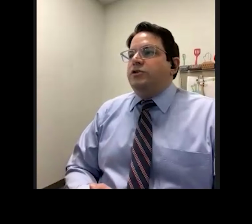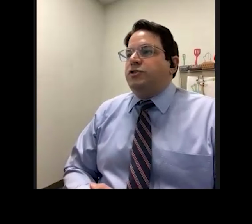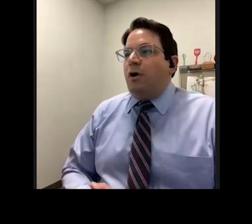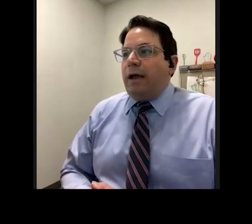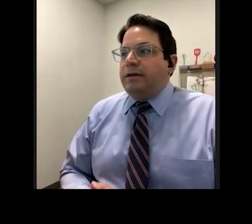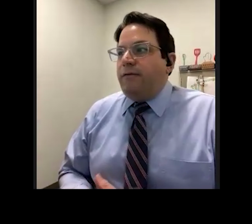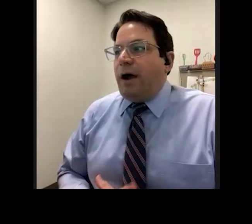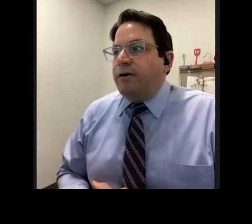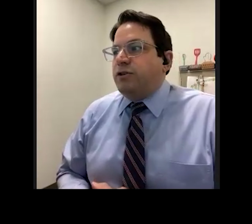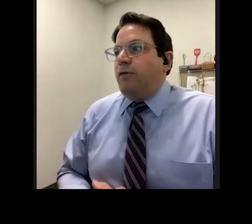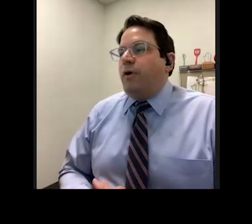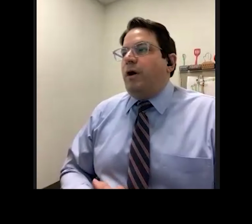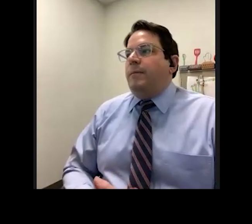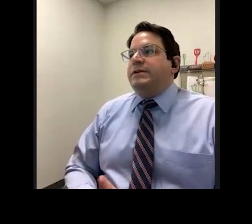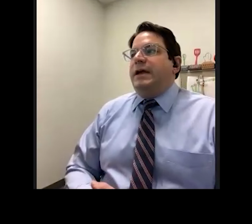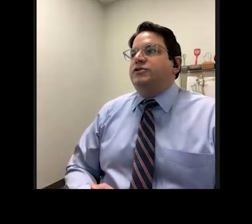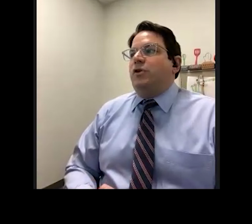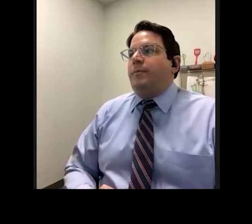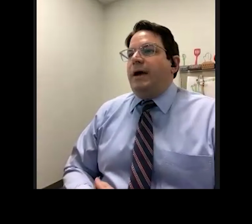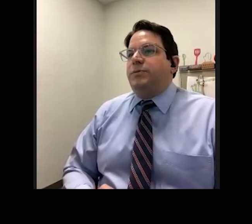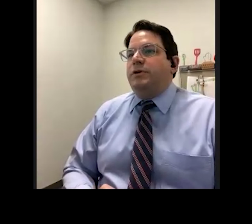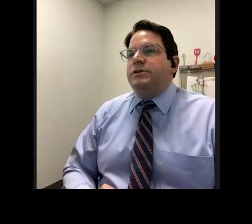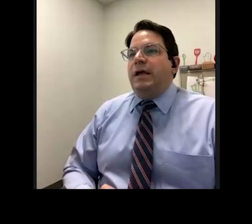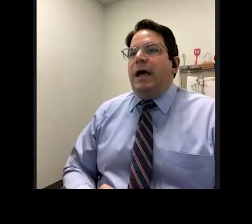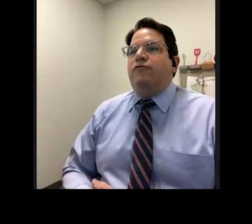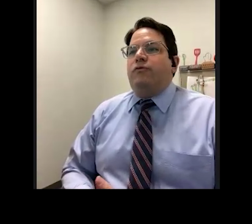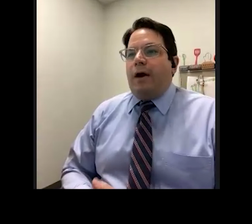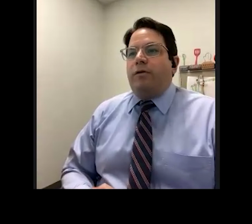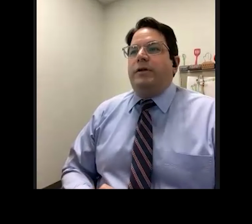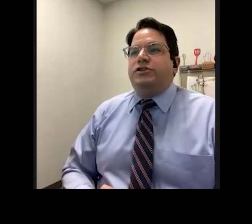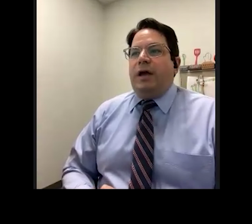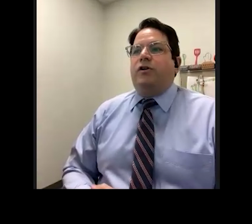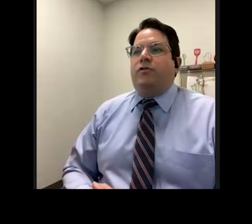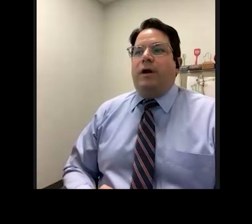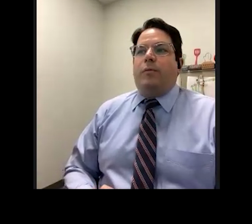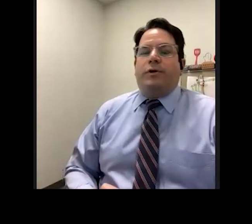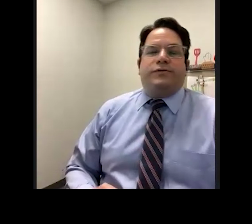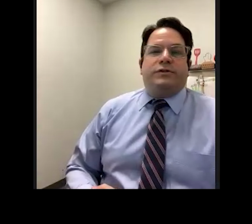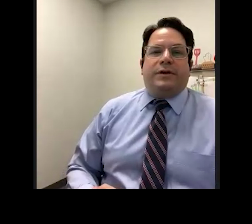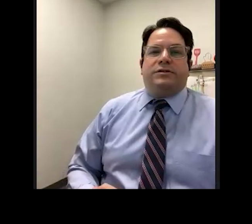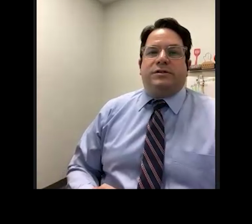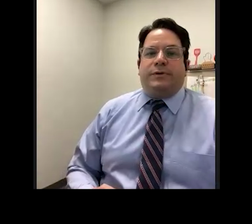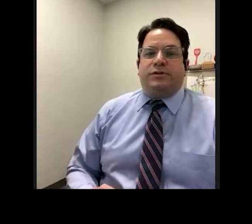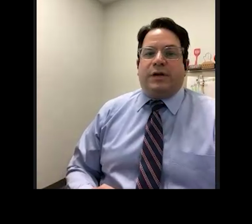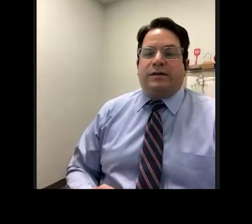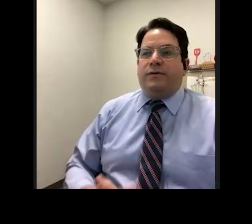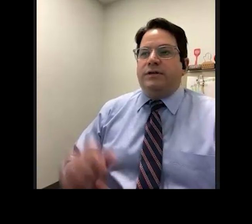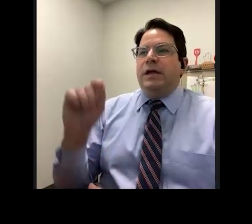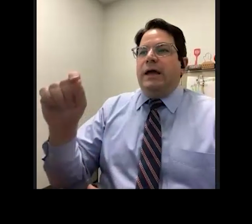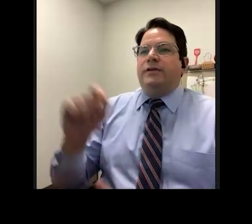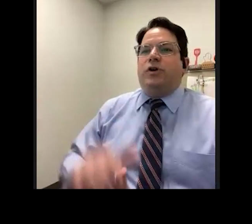with strong antivirus software and maintain strong passwords. And regularly check your credit reports for special suspicious activities.